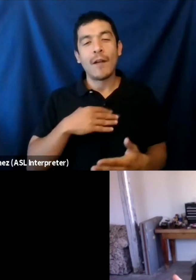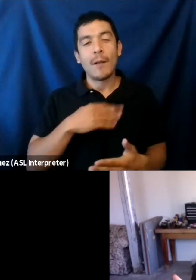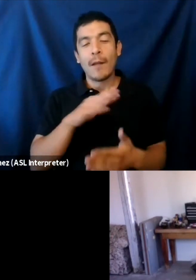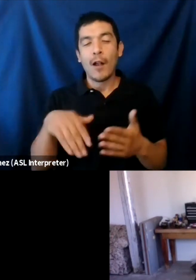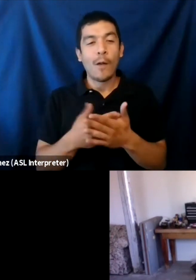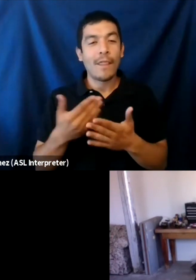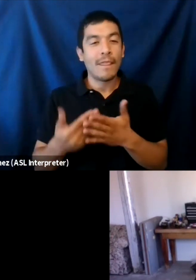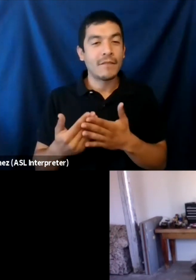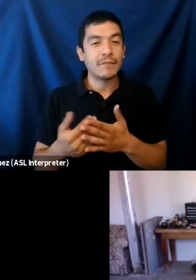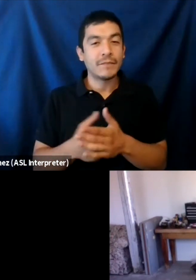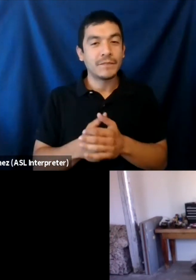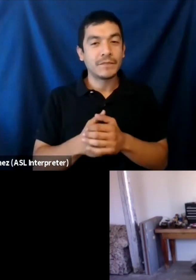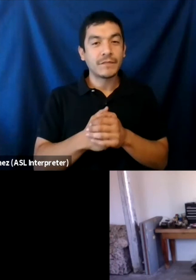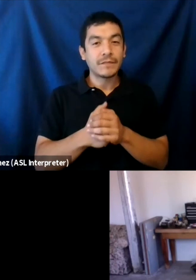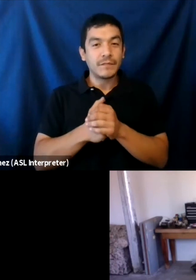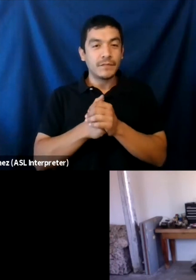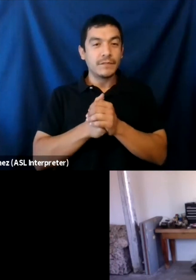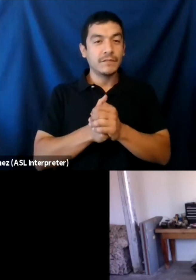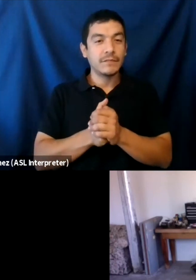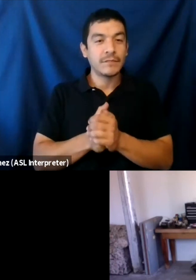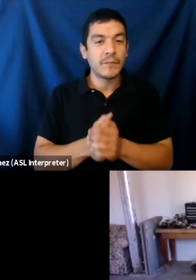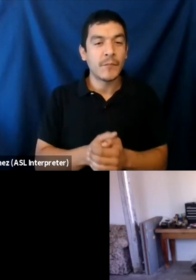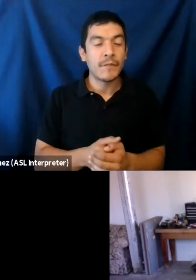But, it was a very yeah, very wild time.